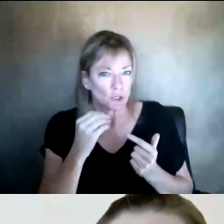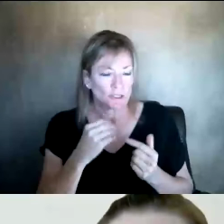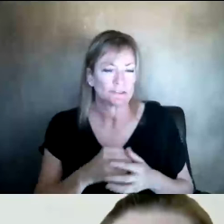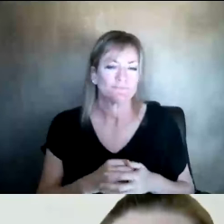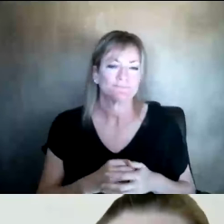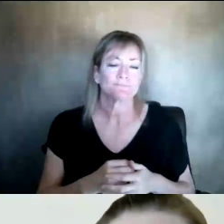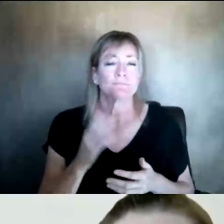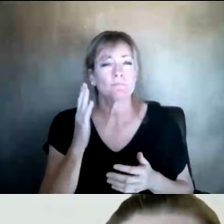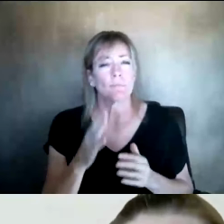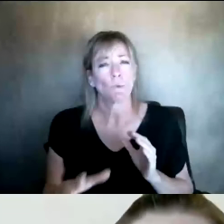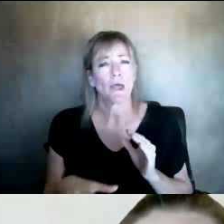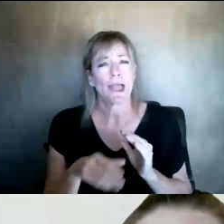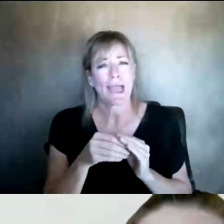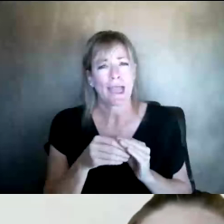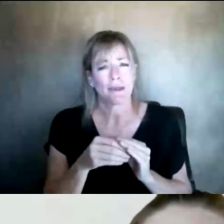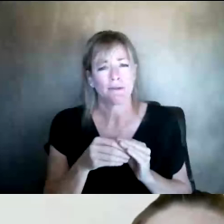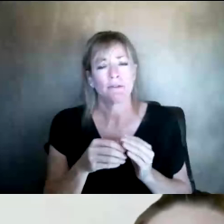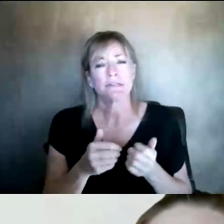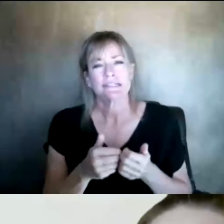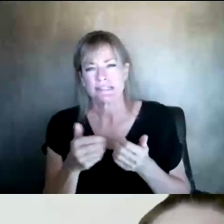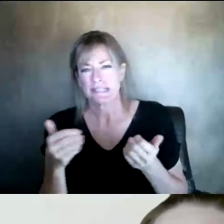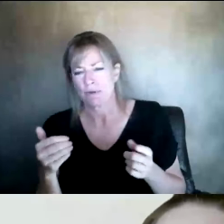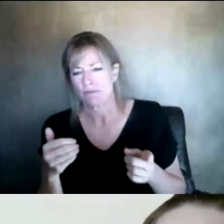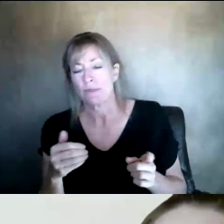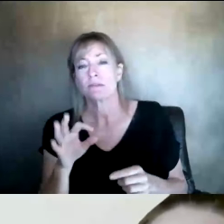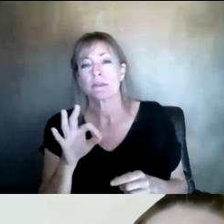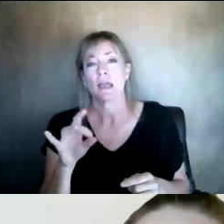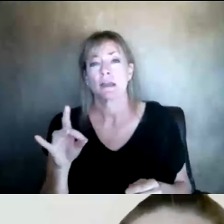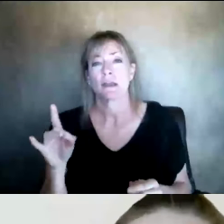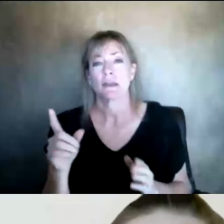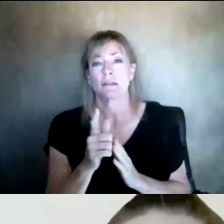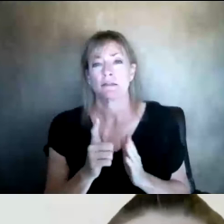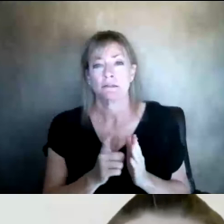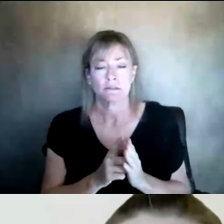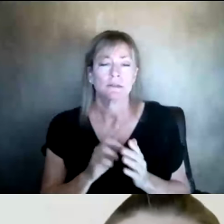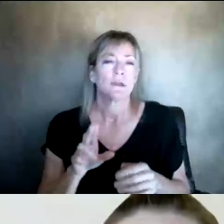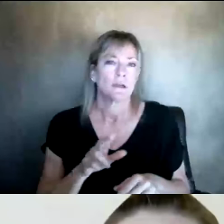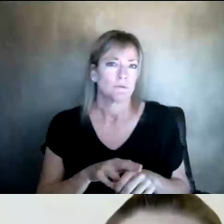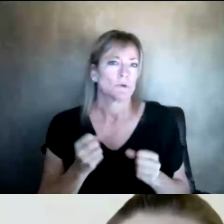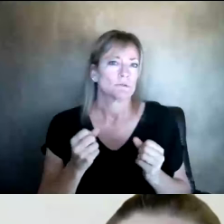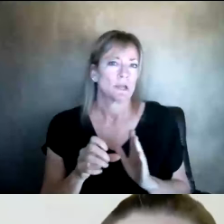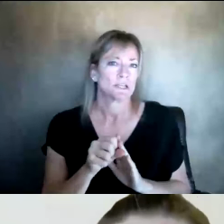I WILL ADD THAT A LOT OF STATES ARE WORKING THROUGH THE BUDGET